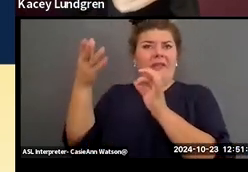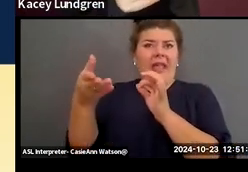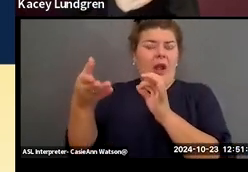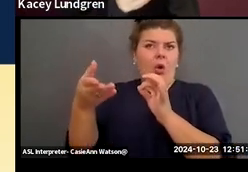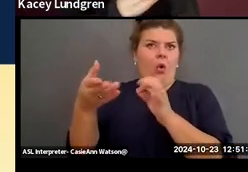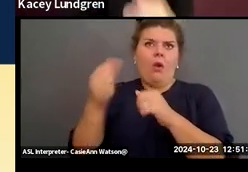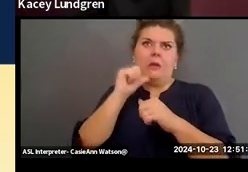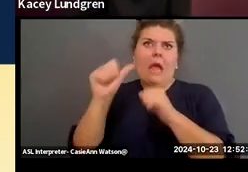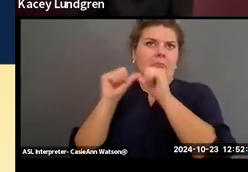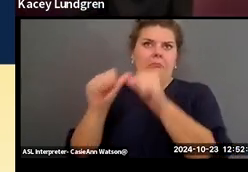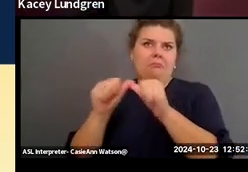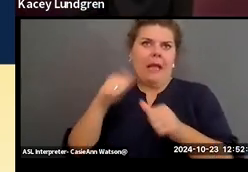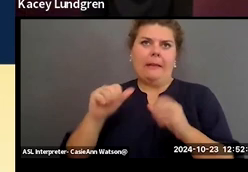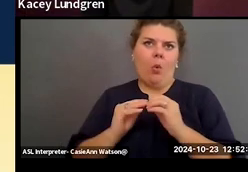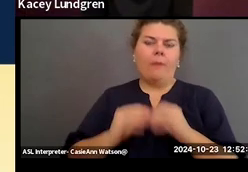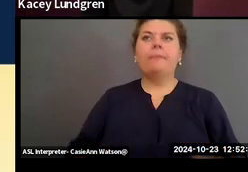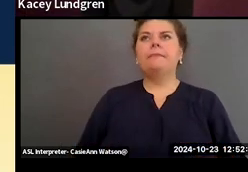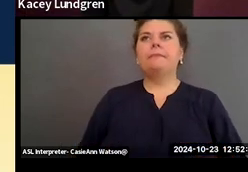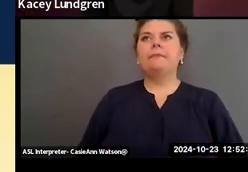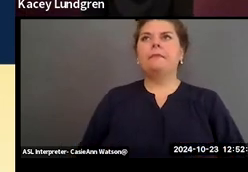has continued anymore, unfortunately.